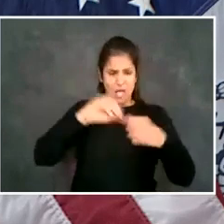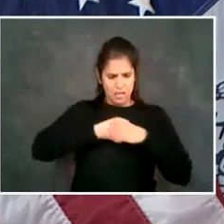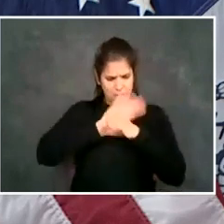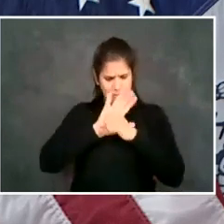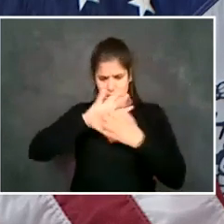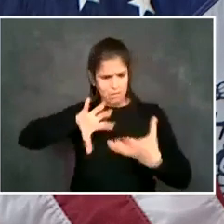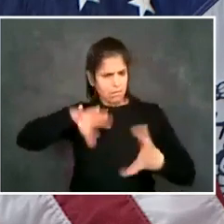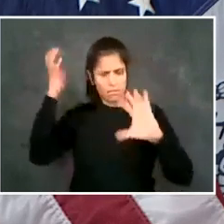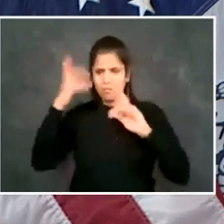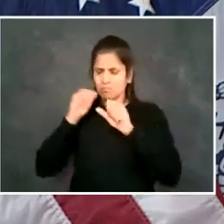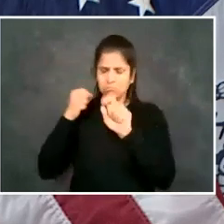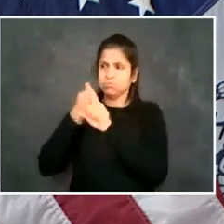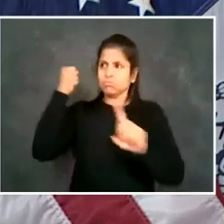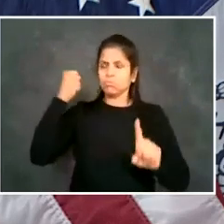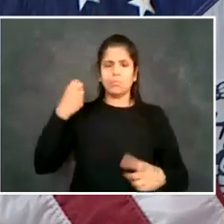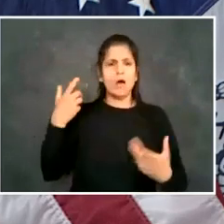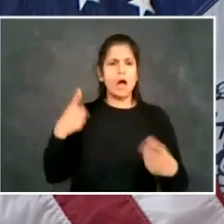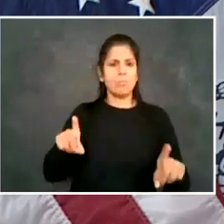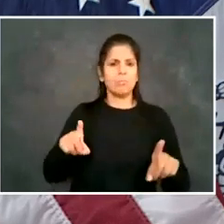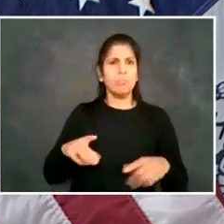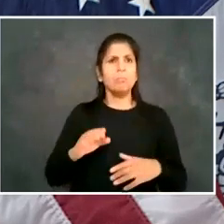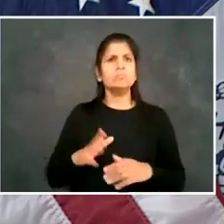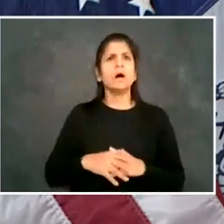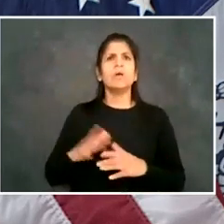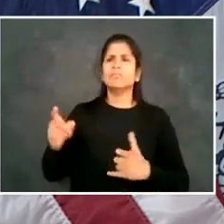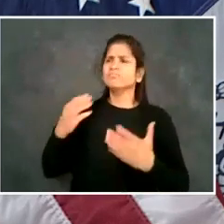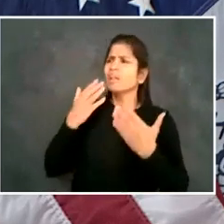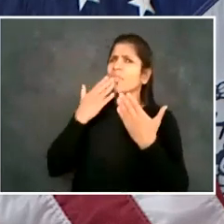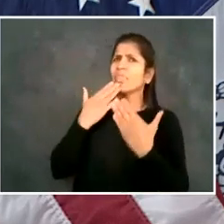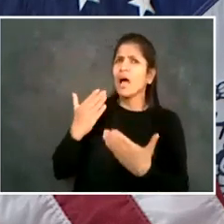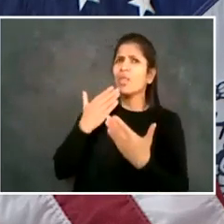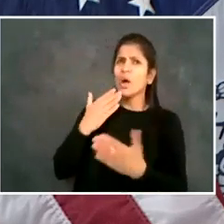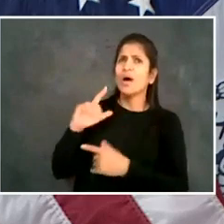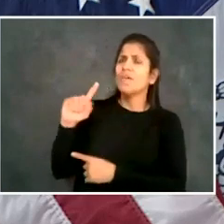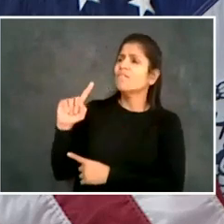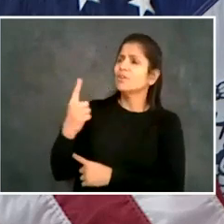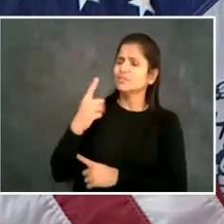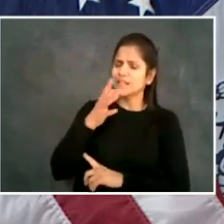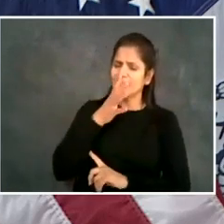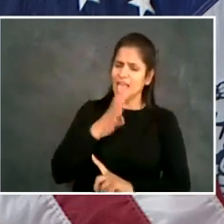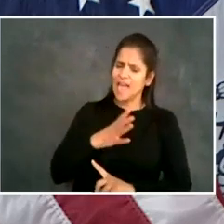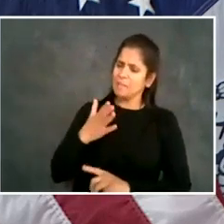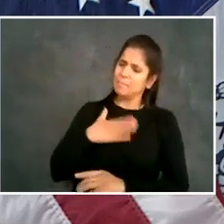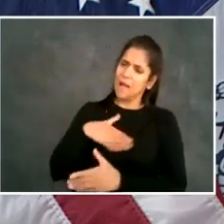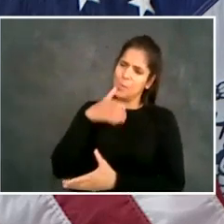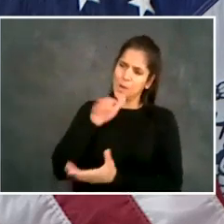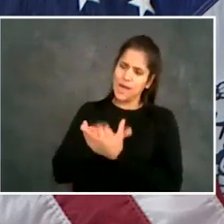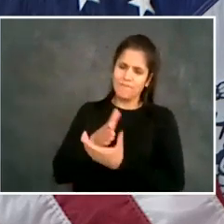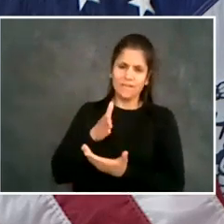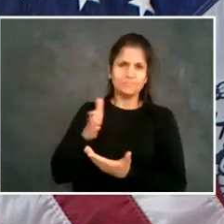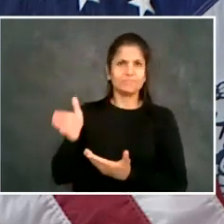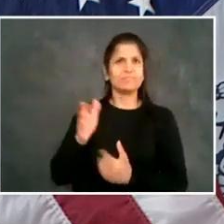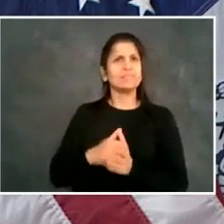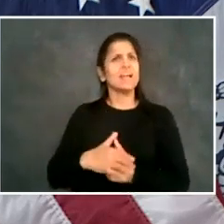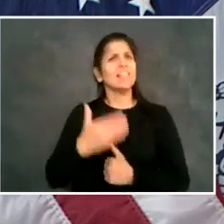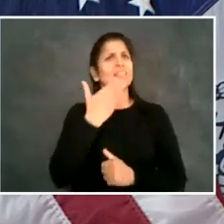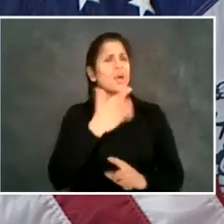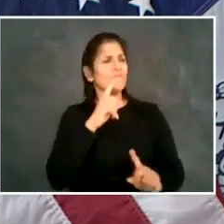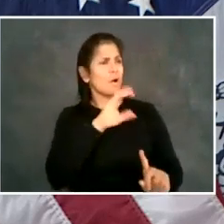GONE THROUGH AND NO ONE COULD HAVE FORESEEN THIS BUT THE HAIR WAS A MAN HAS BEEN SO CLEAR AND SO SHARP. I WANT TO THINK THE FIRST LADY